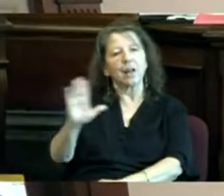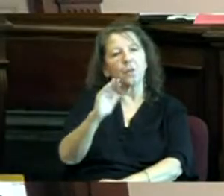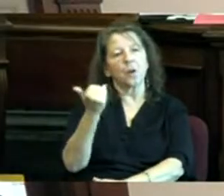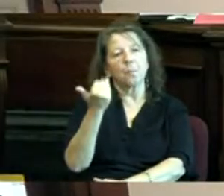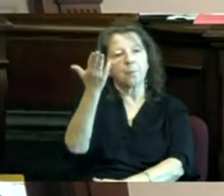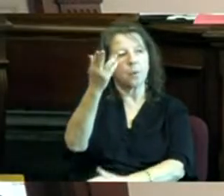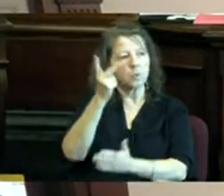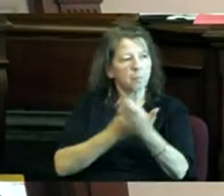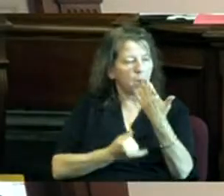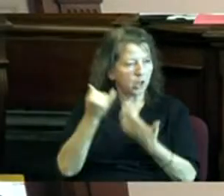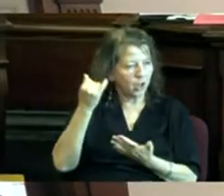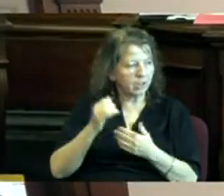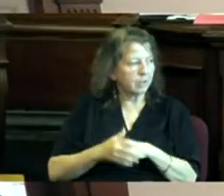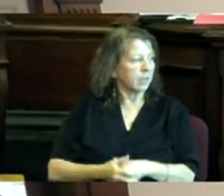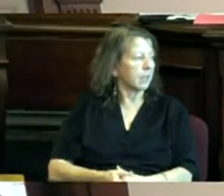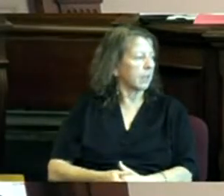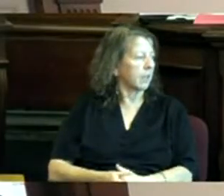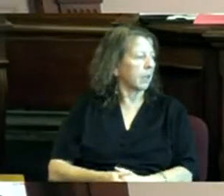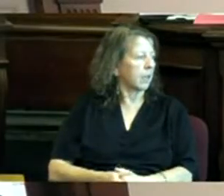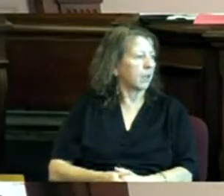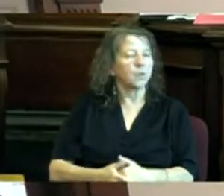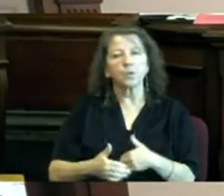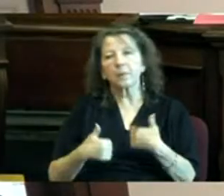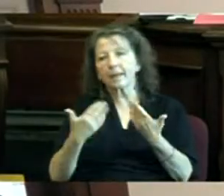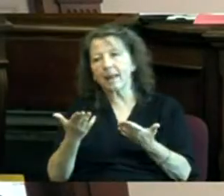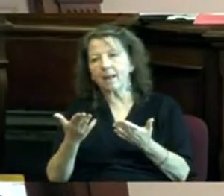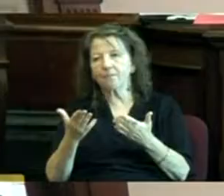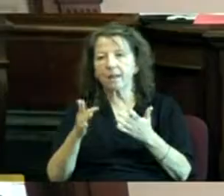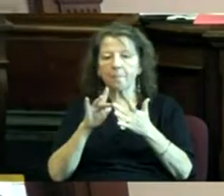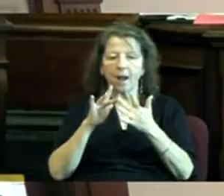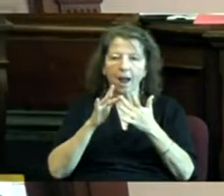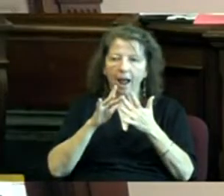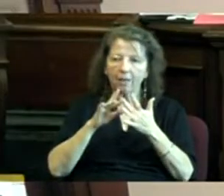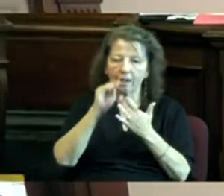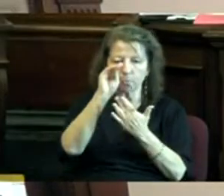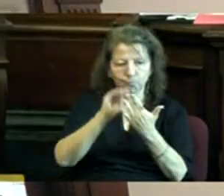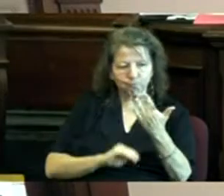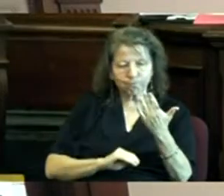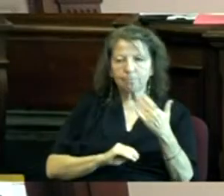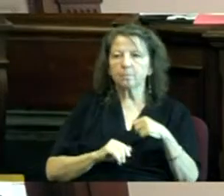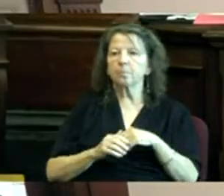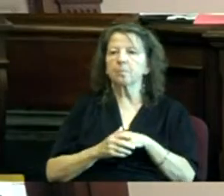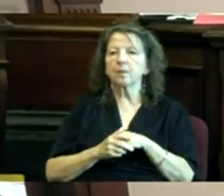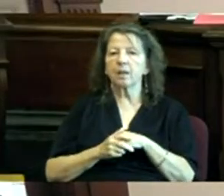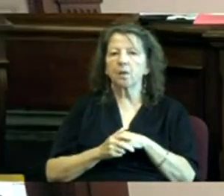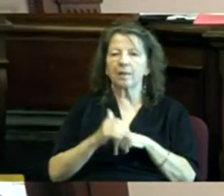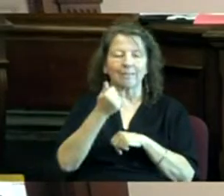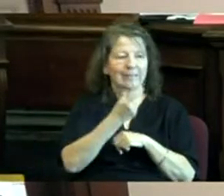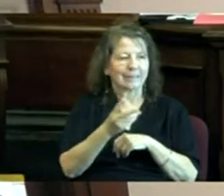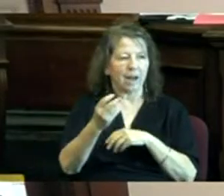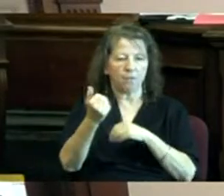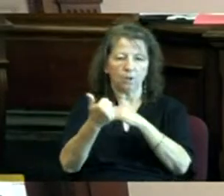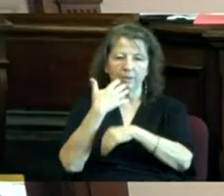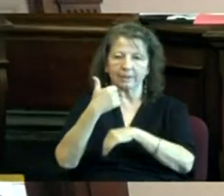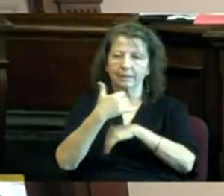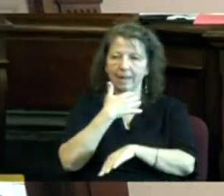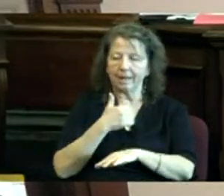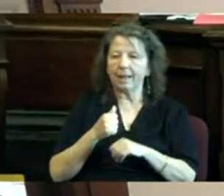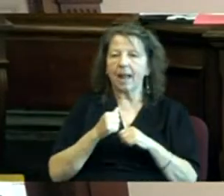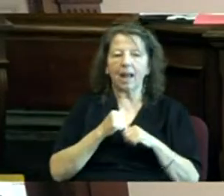to organizations and neighborhood groups to see if they would propose some projects. So we gave them kind